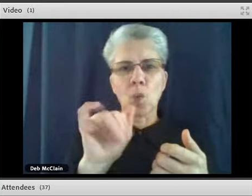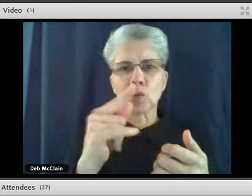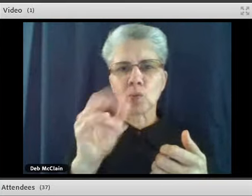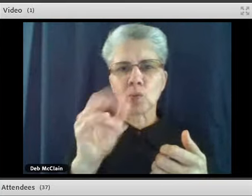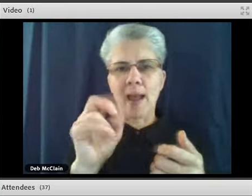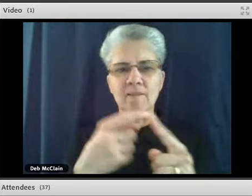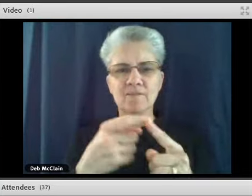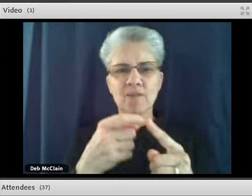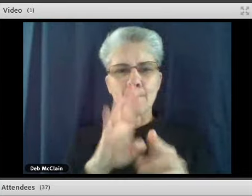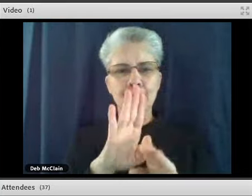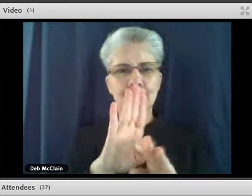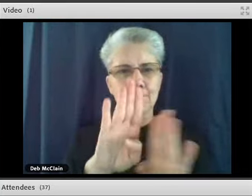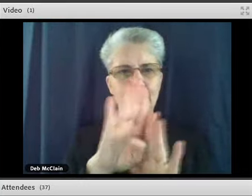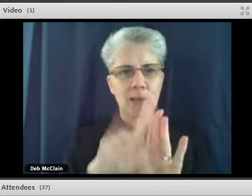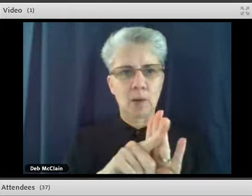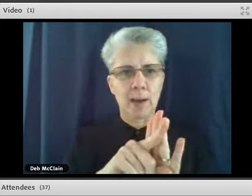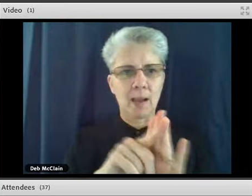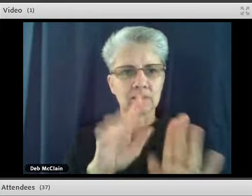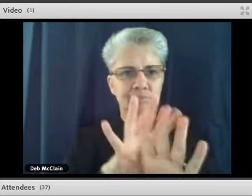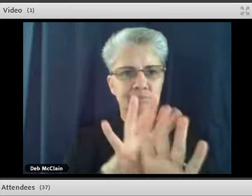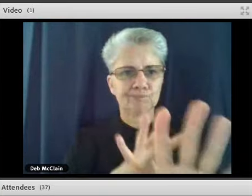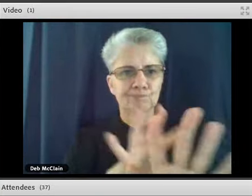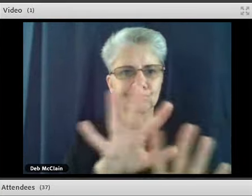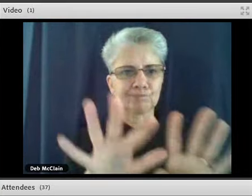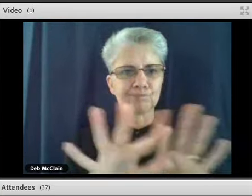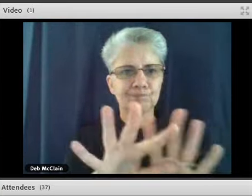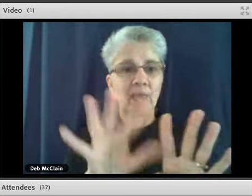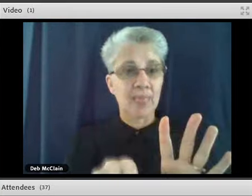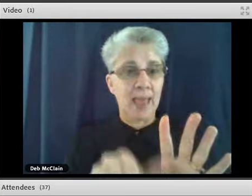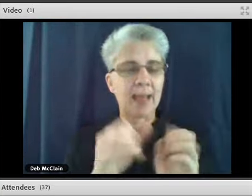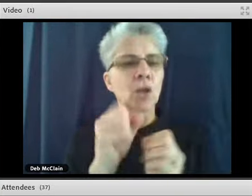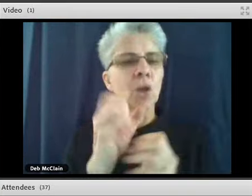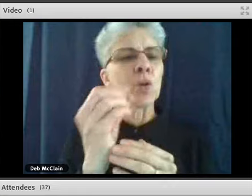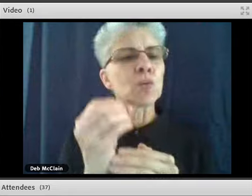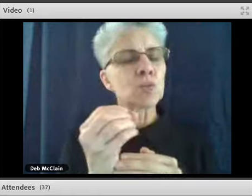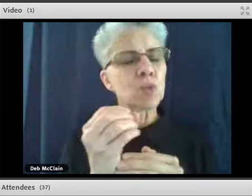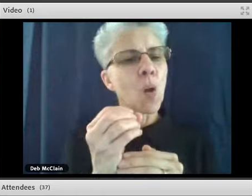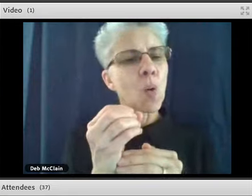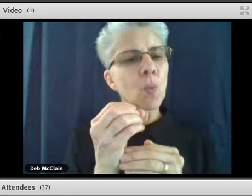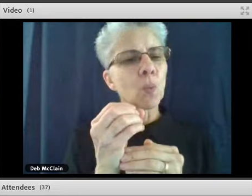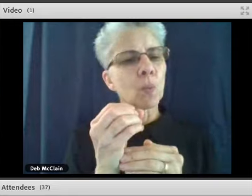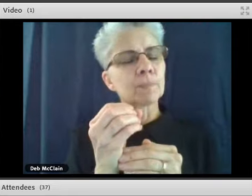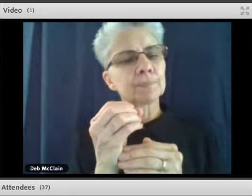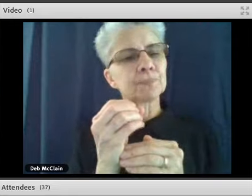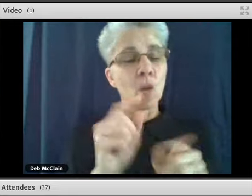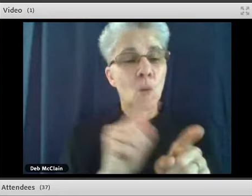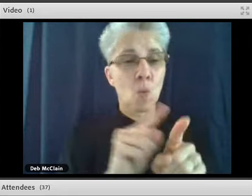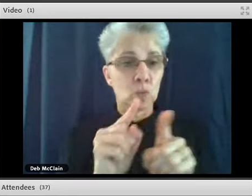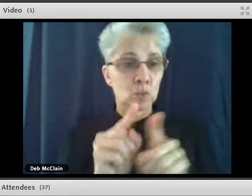from the background, different things like that. So...